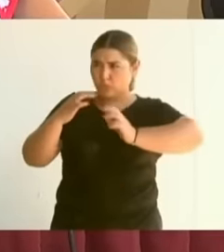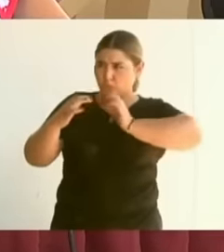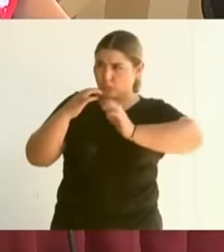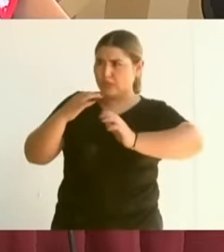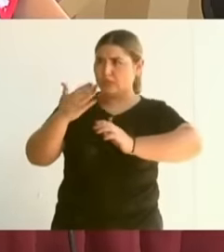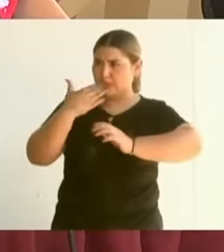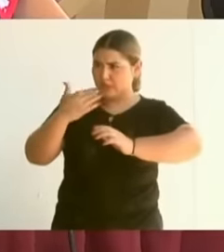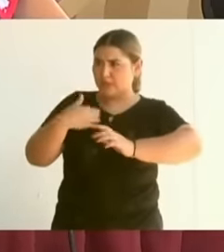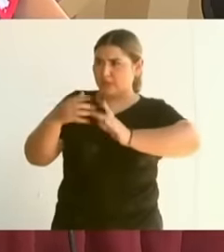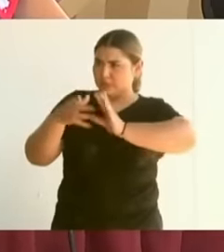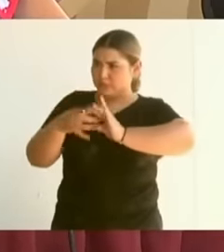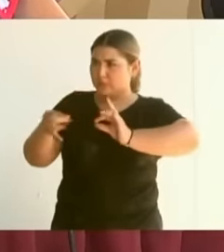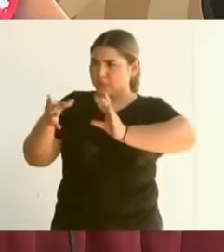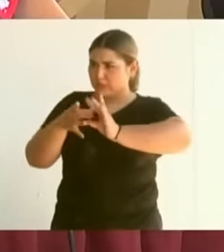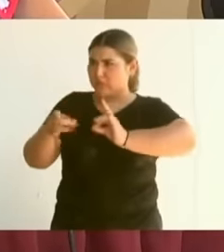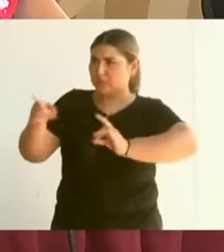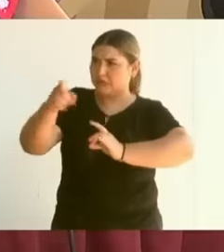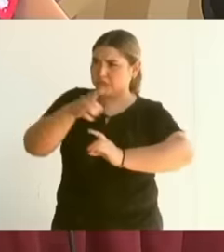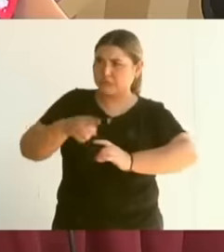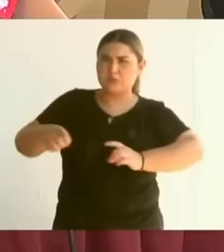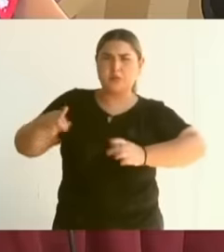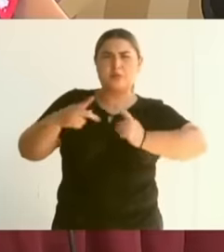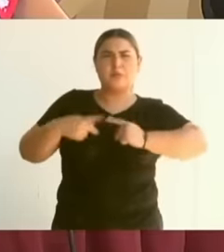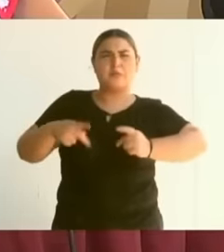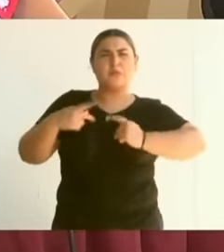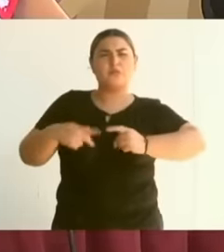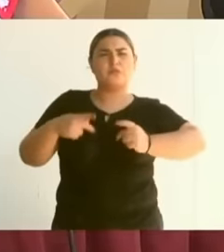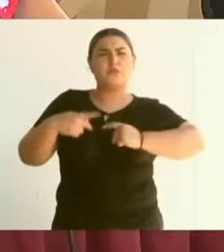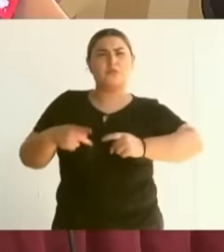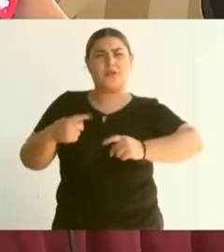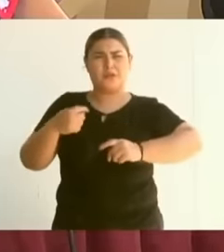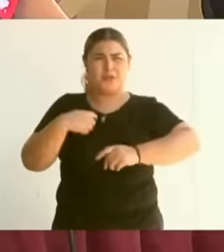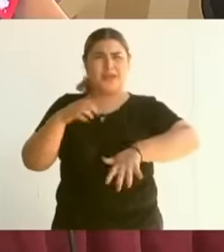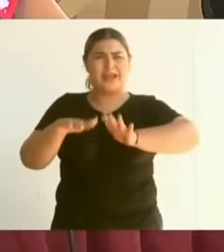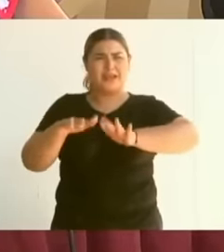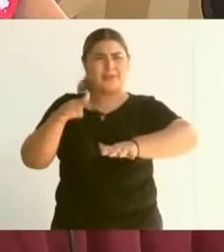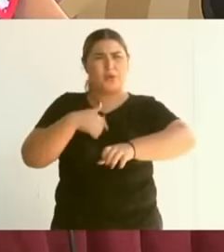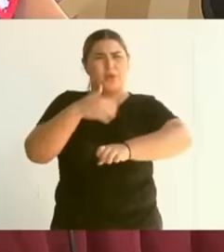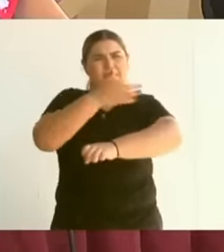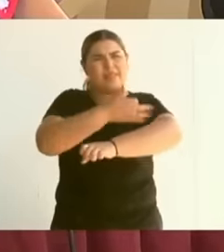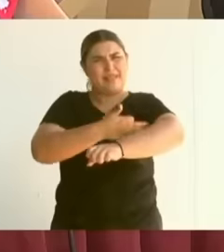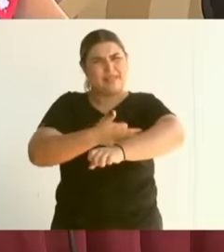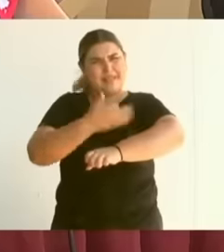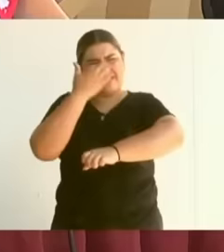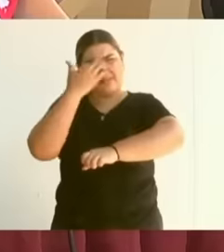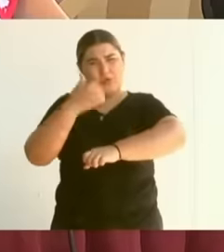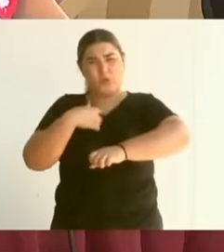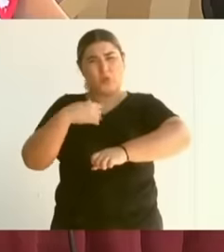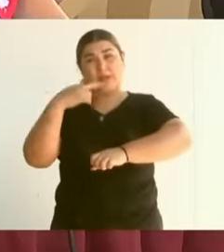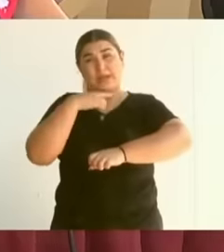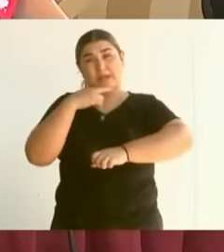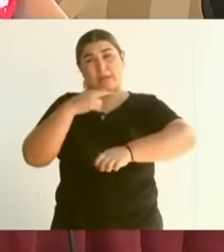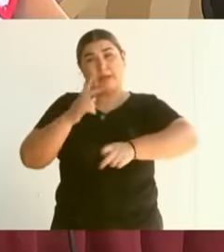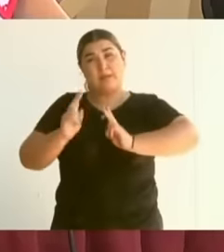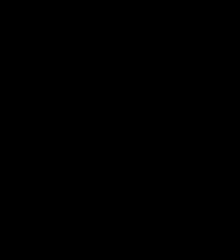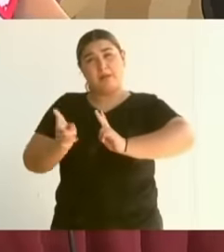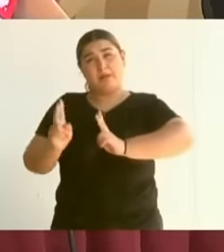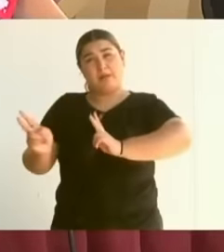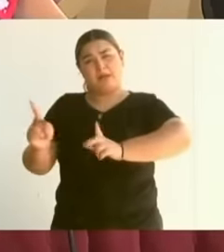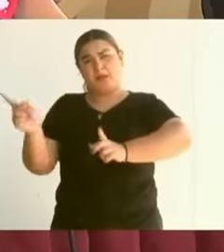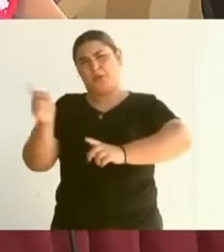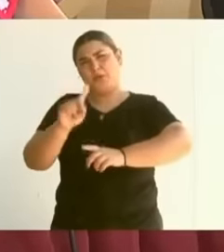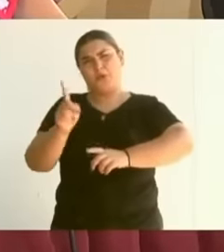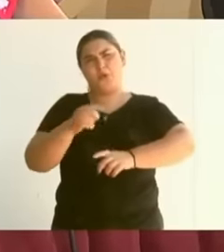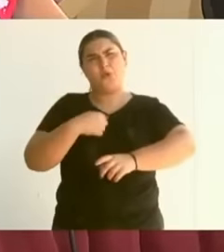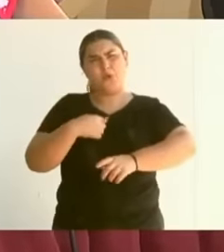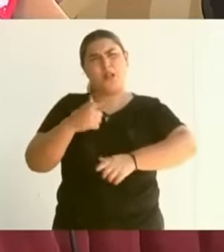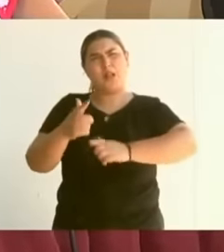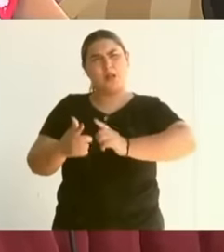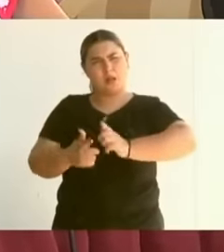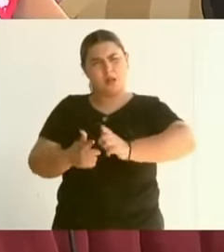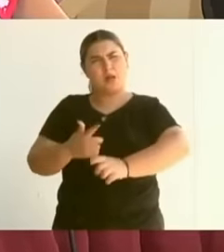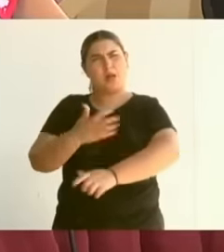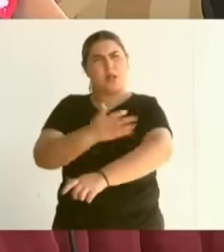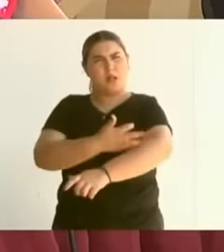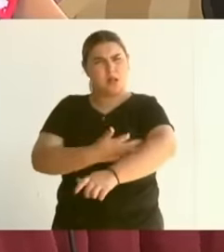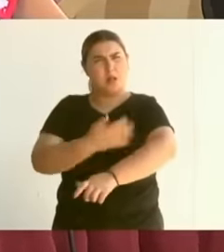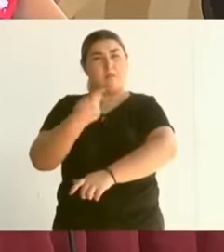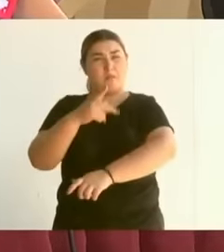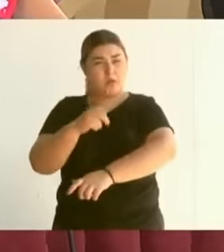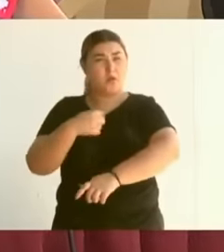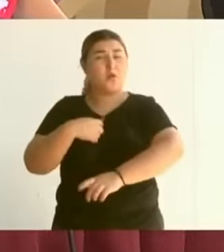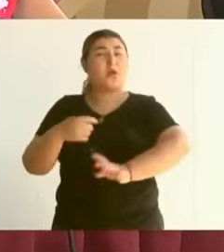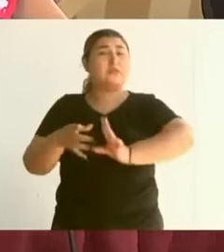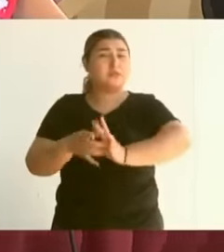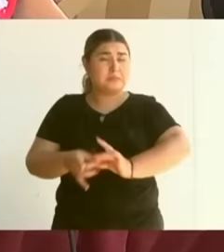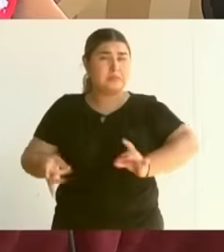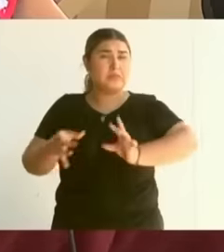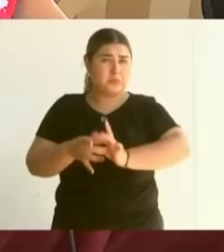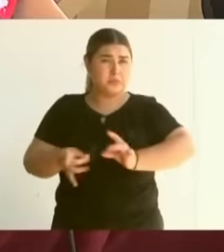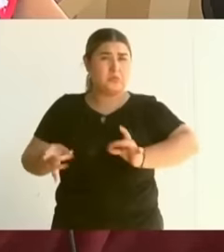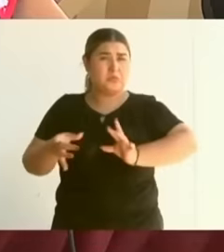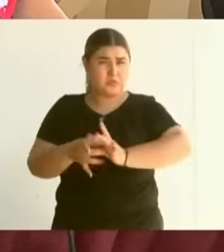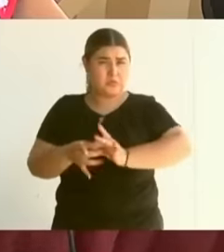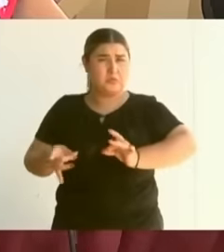am slow to speak with the people because I don't speak in a rush but I sometimes explain